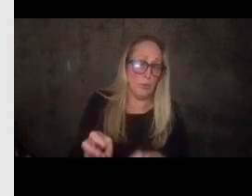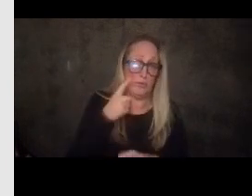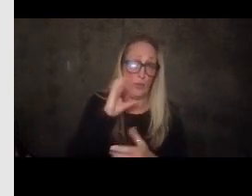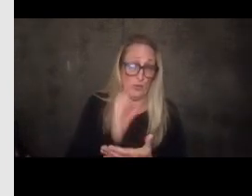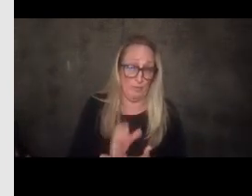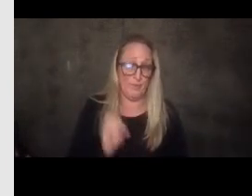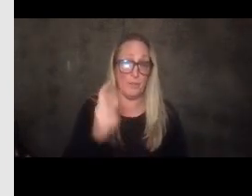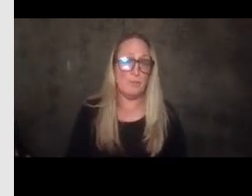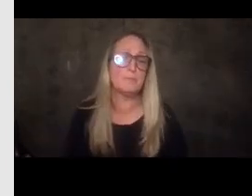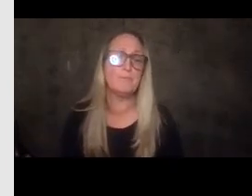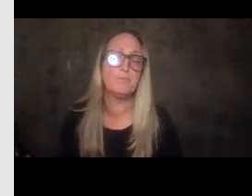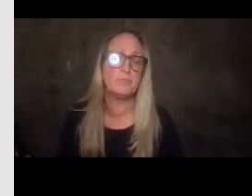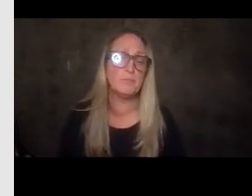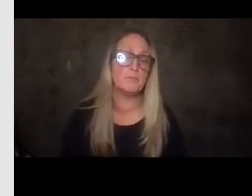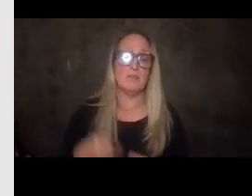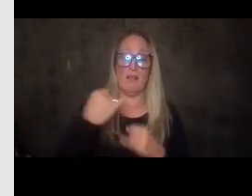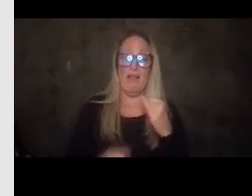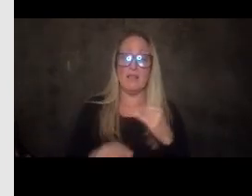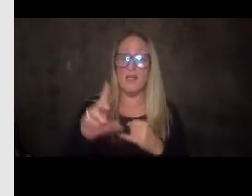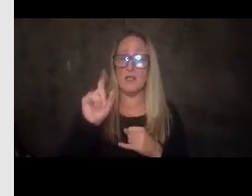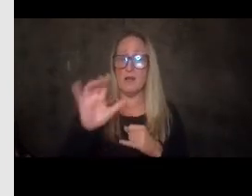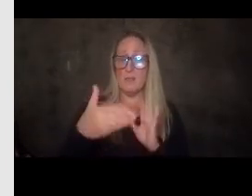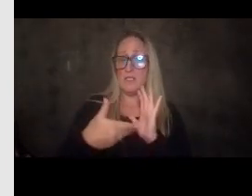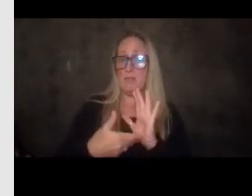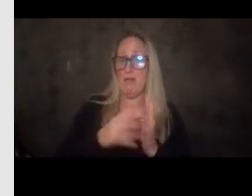Now the last option document display options. This is